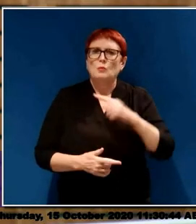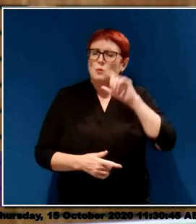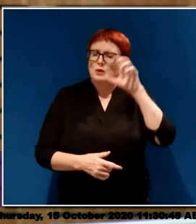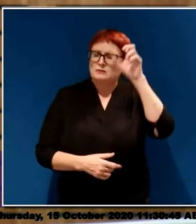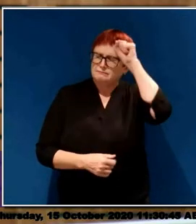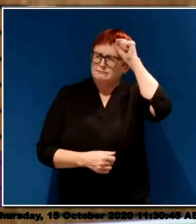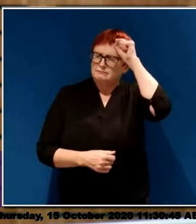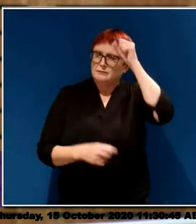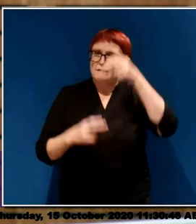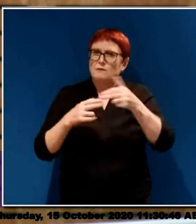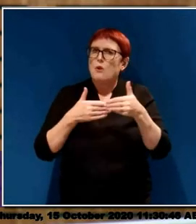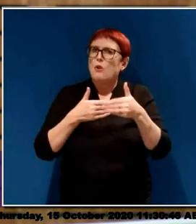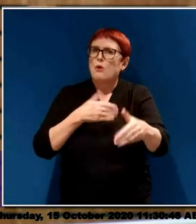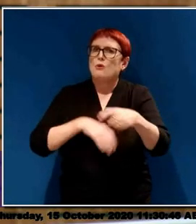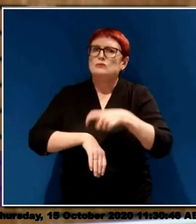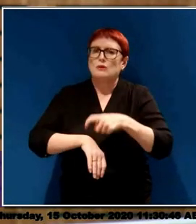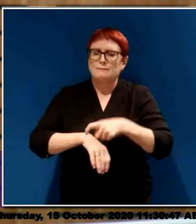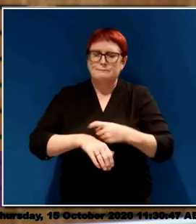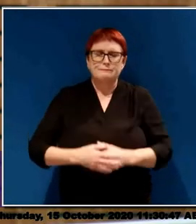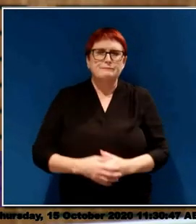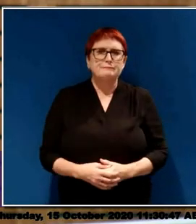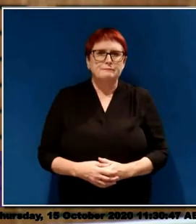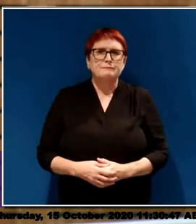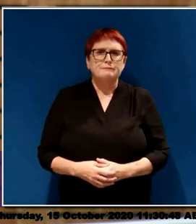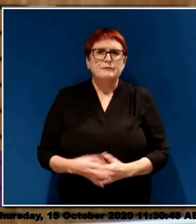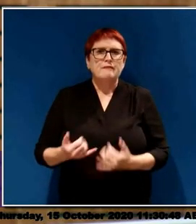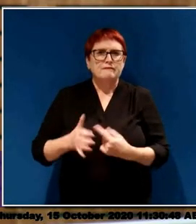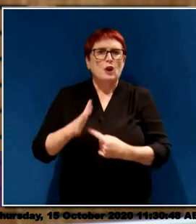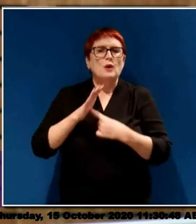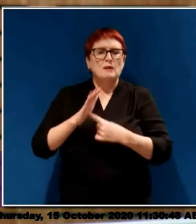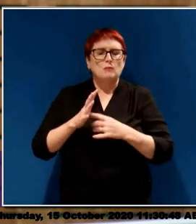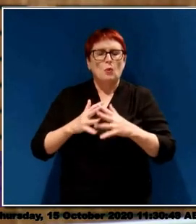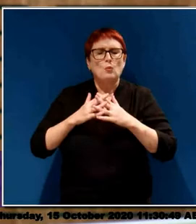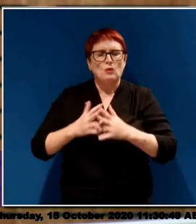very important to us and he should know that. Thank you so much.